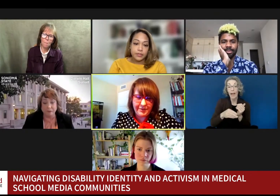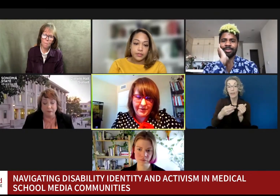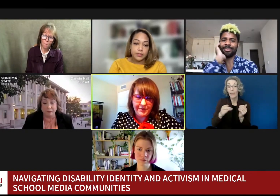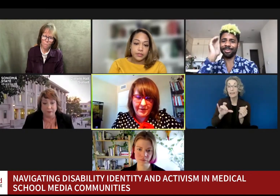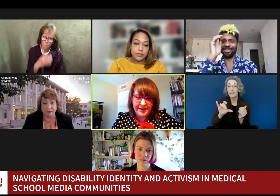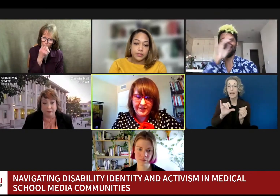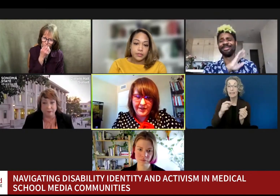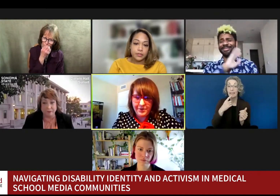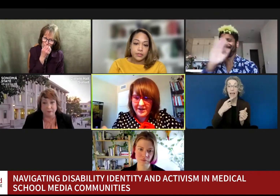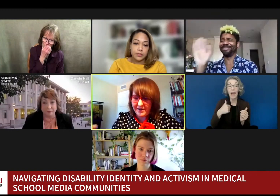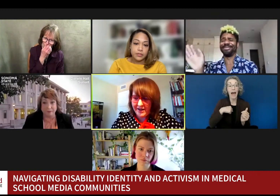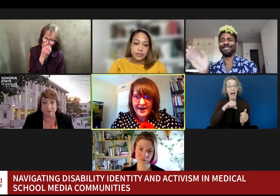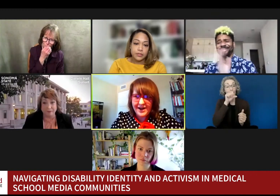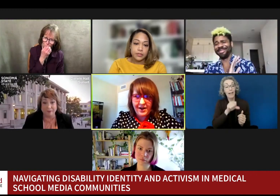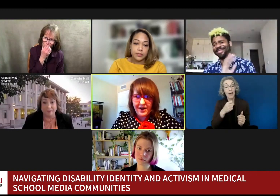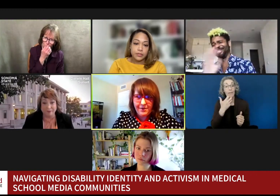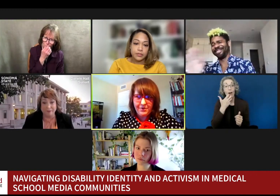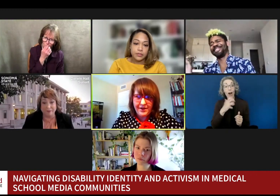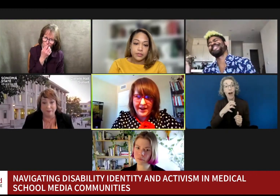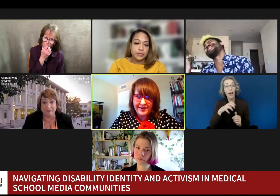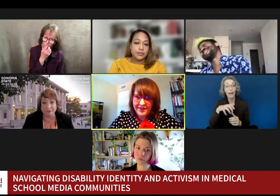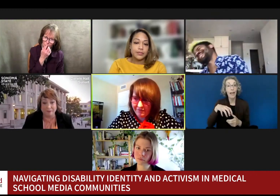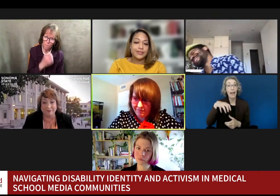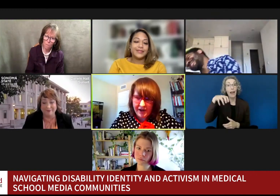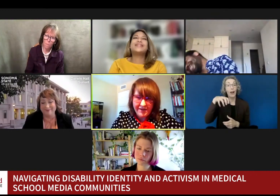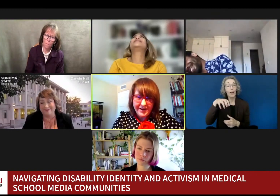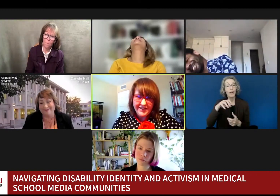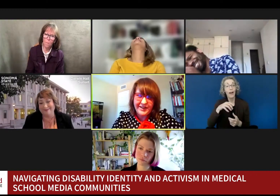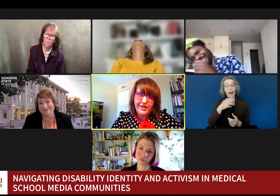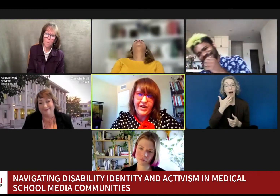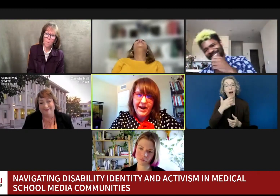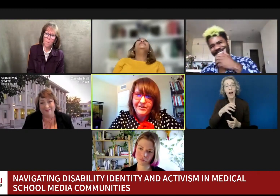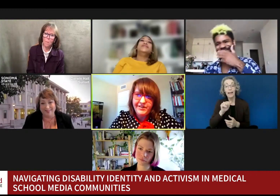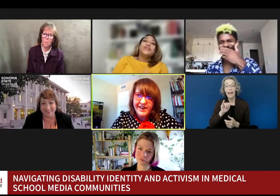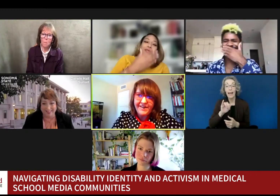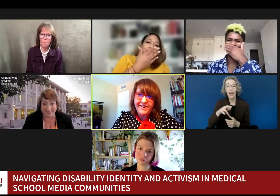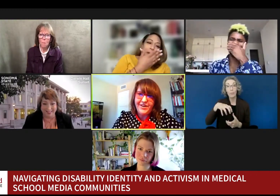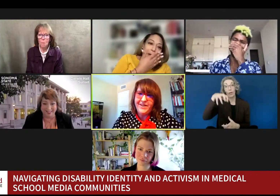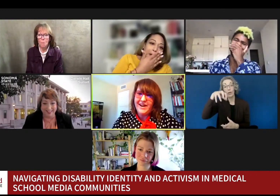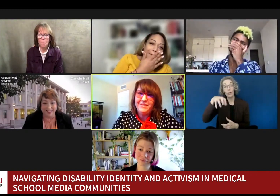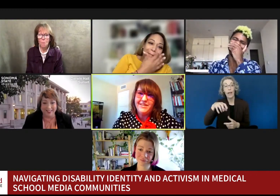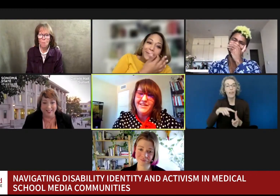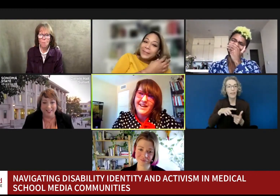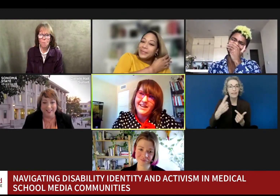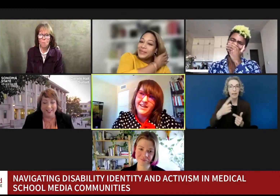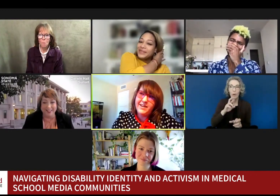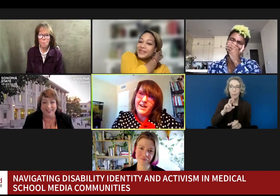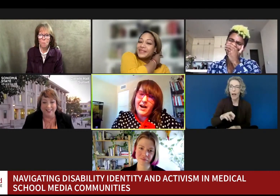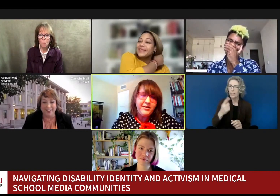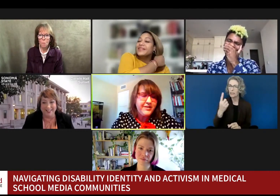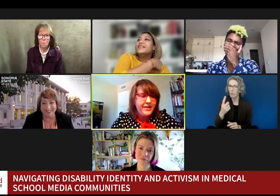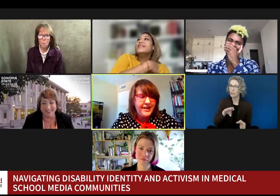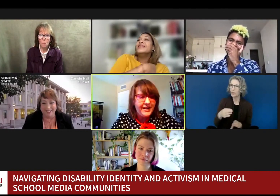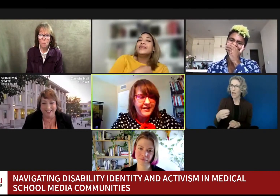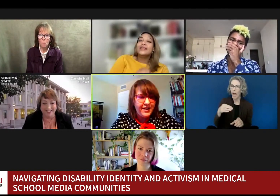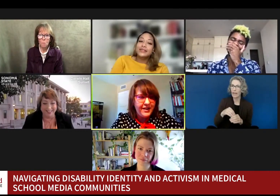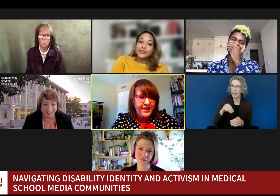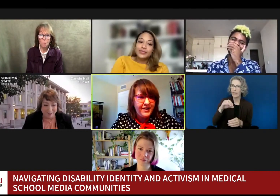then someone replies somebody died in a hot air balloon accident five days ago. How dare you? And I'm just like, I'll just delete it and